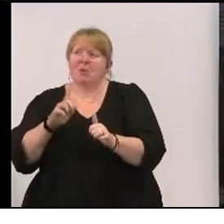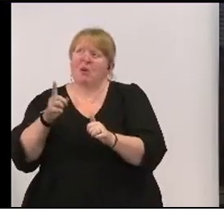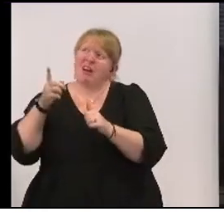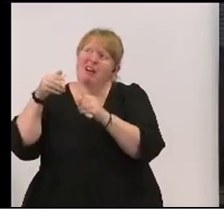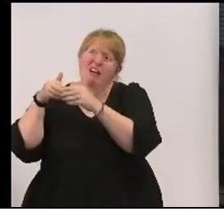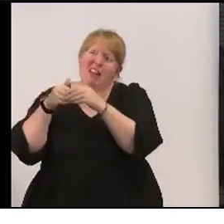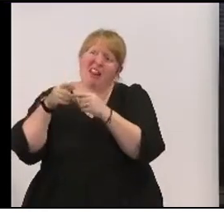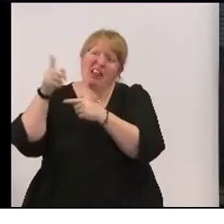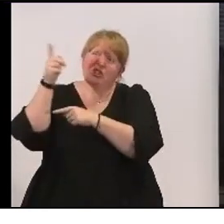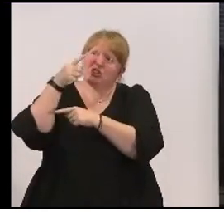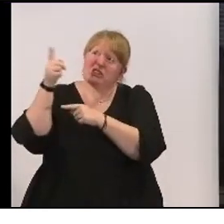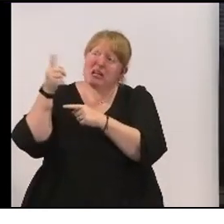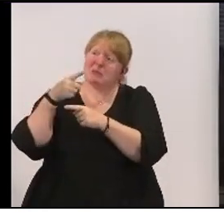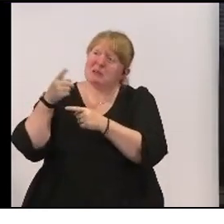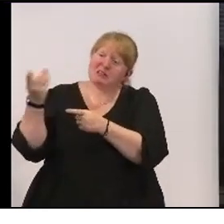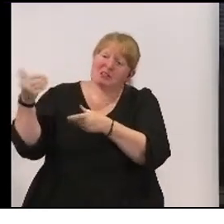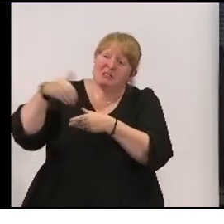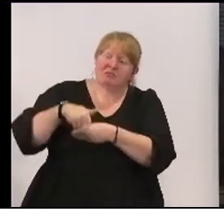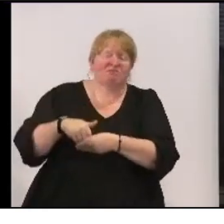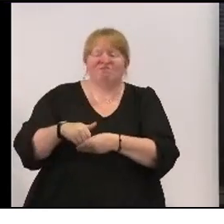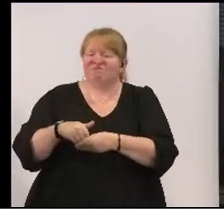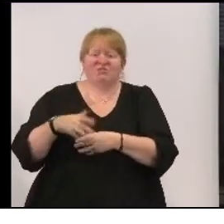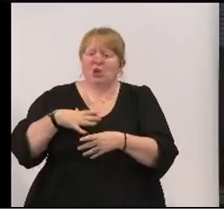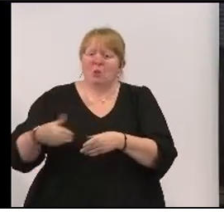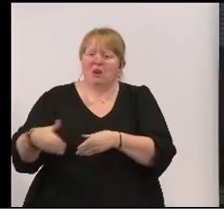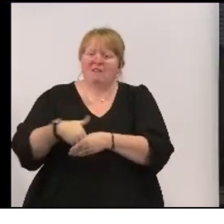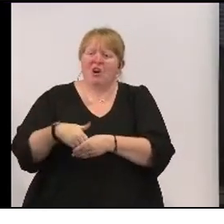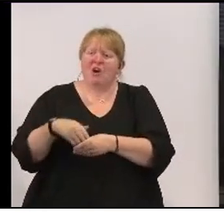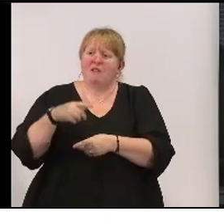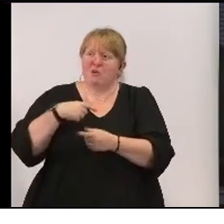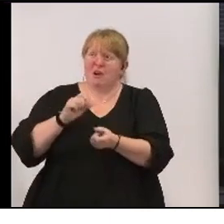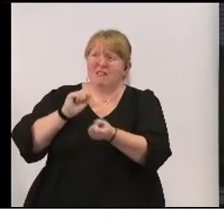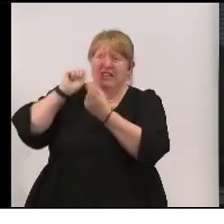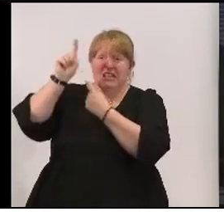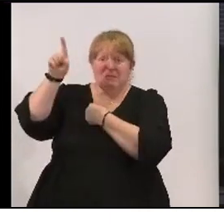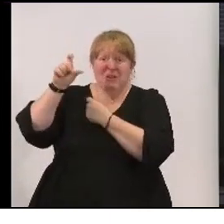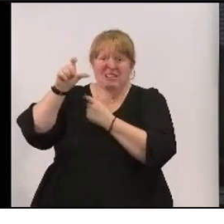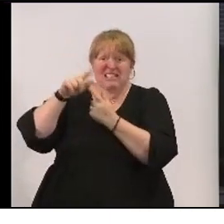I've emailed the CEO in some instances and said, hey, you don't know who I am, but this